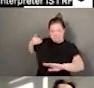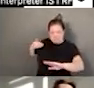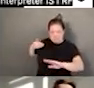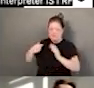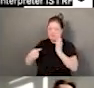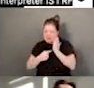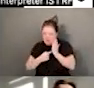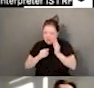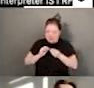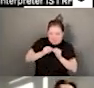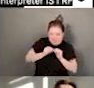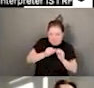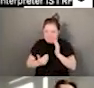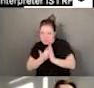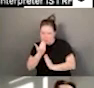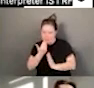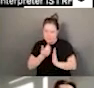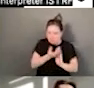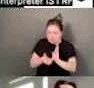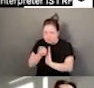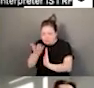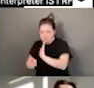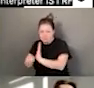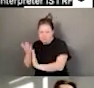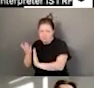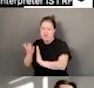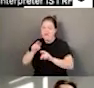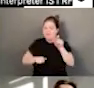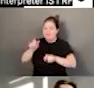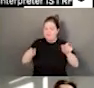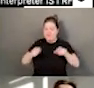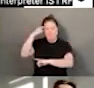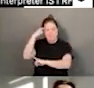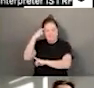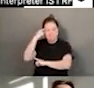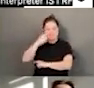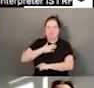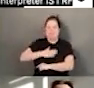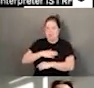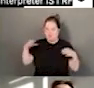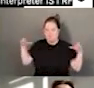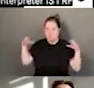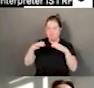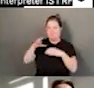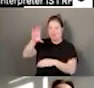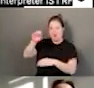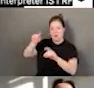of the people working there created a private company. So since the year 2000 we are a commercial